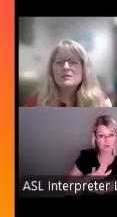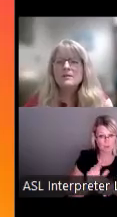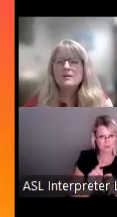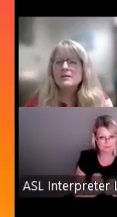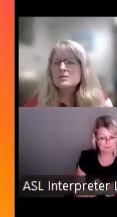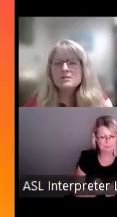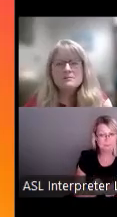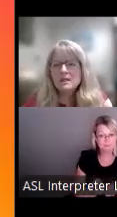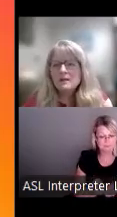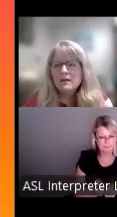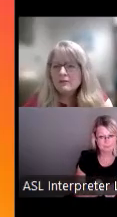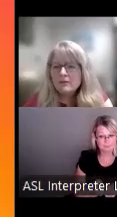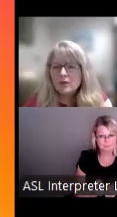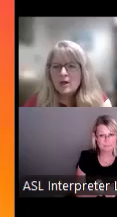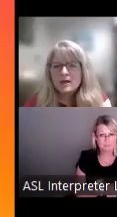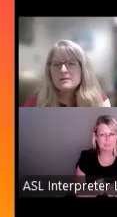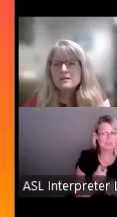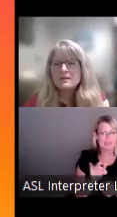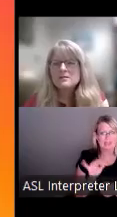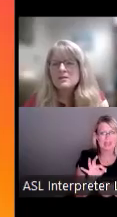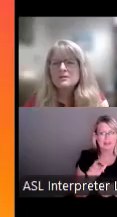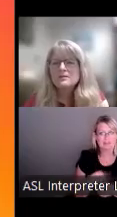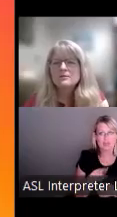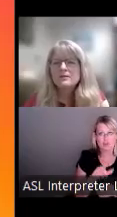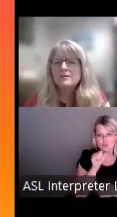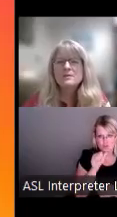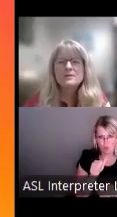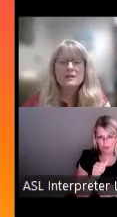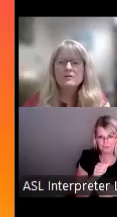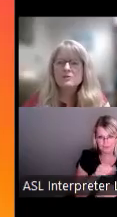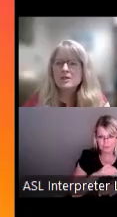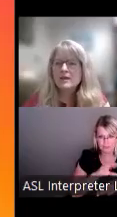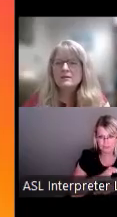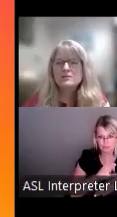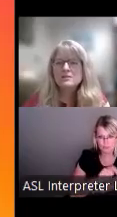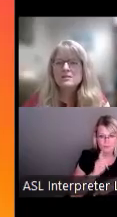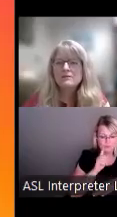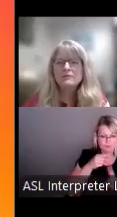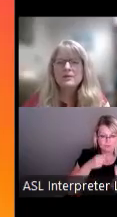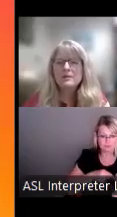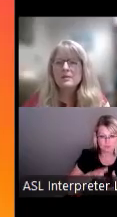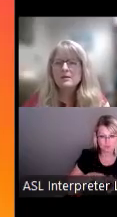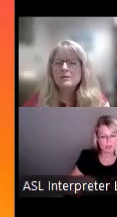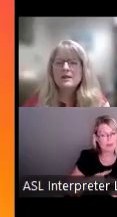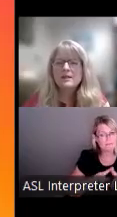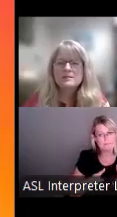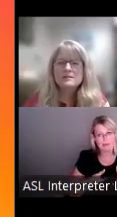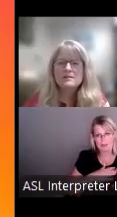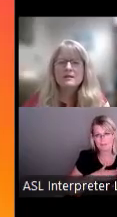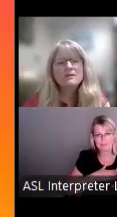to really just even if they're not a consultant for a particular child, just feel free to pick their brains and say,